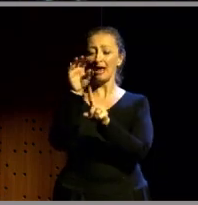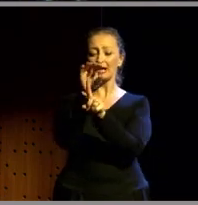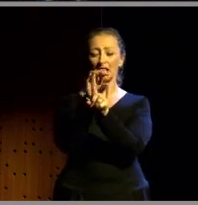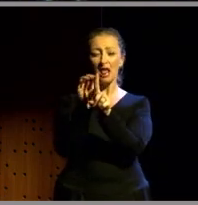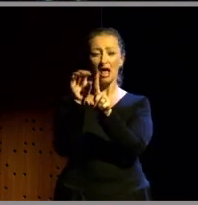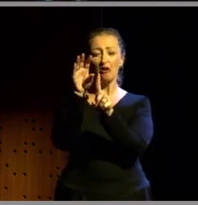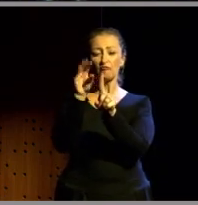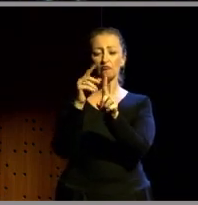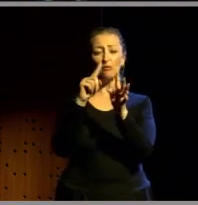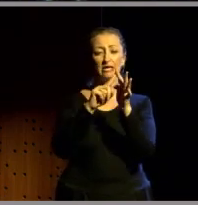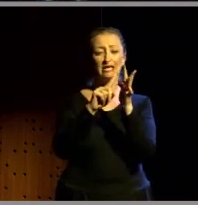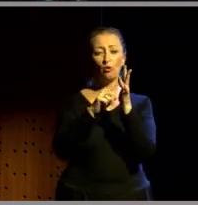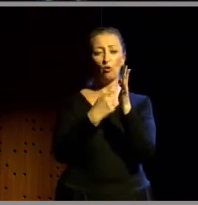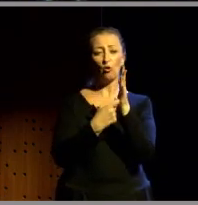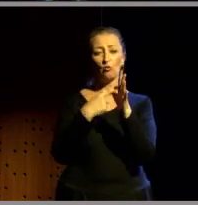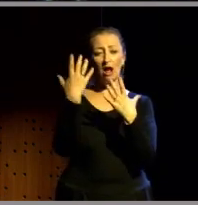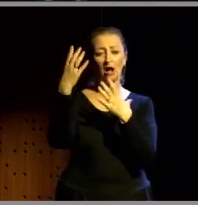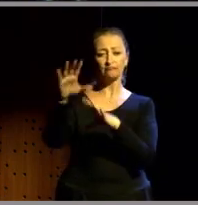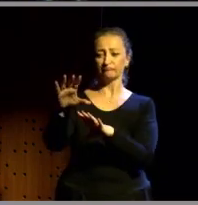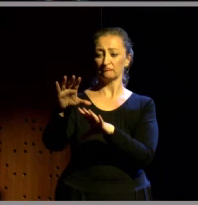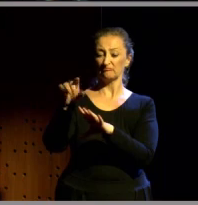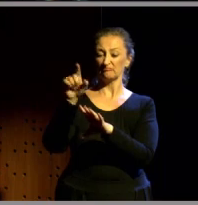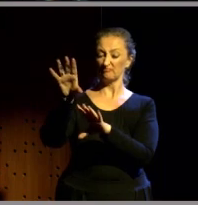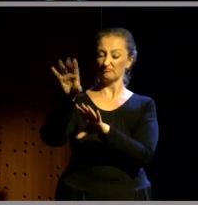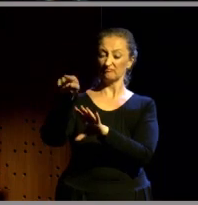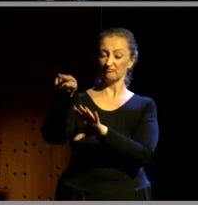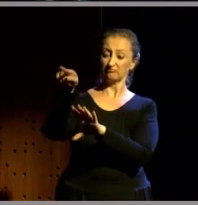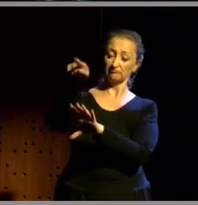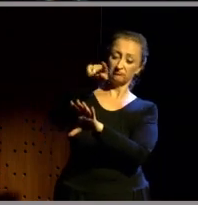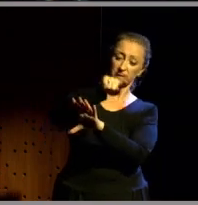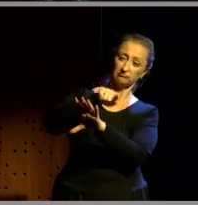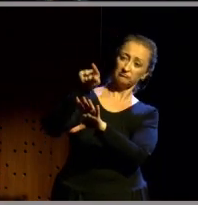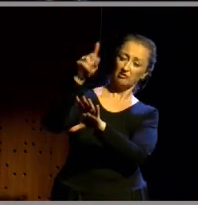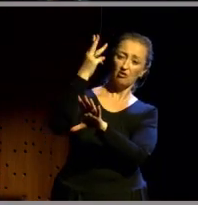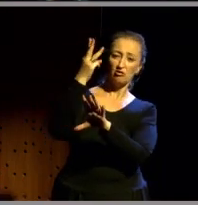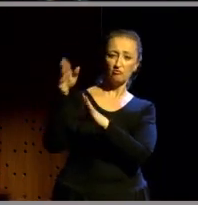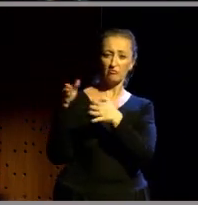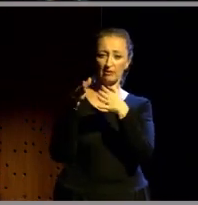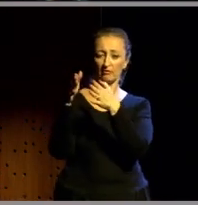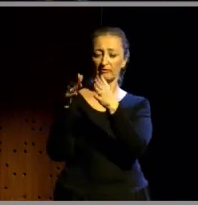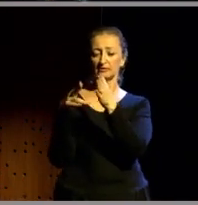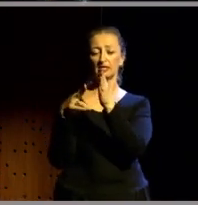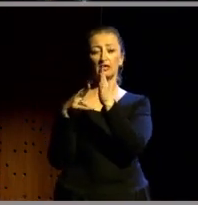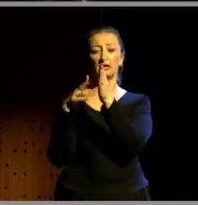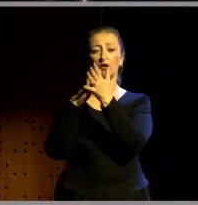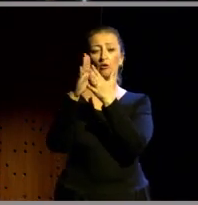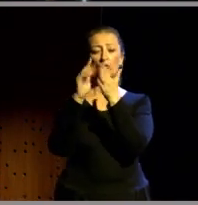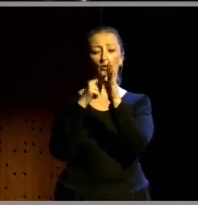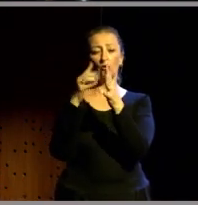The Eora nation is bounded by nature's own, the Hawkesbury River to the north, the (UNKNOWN) to the west